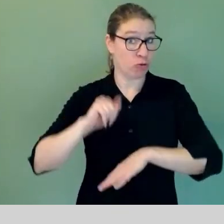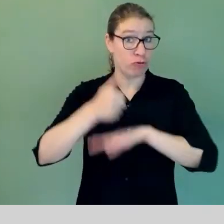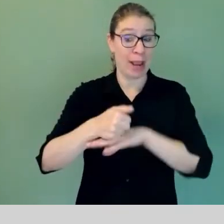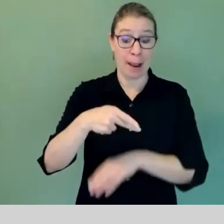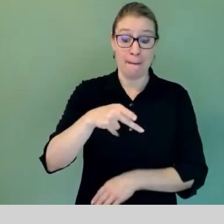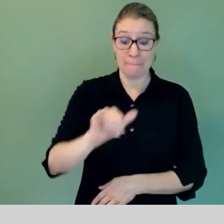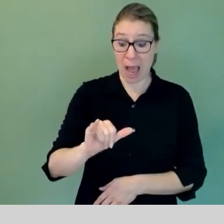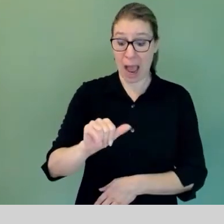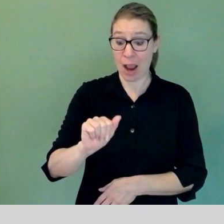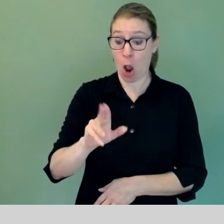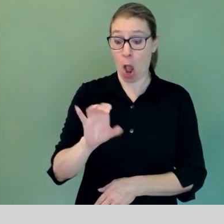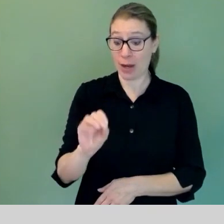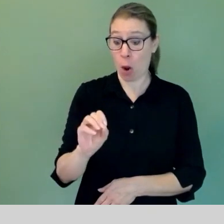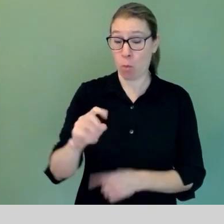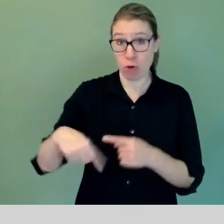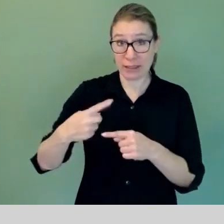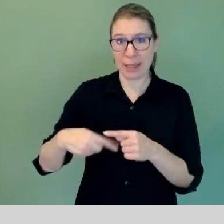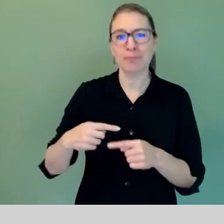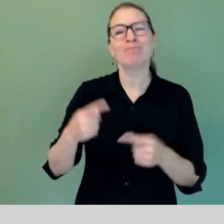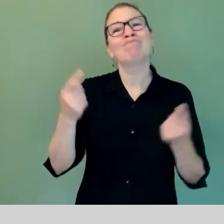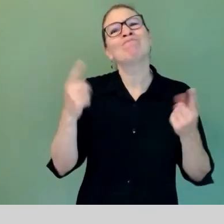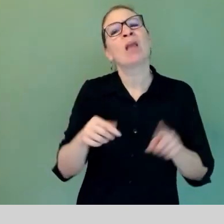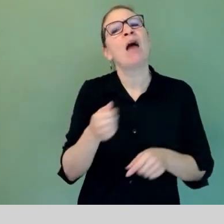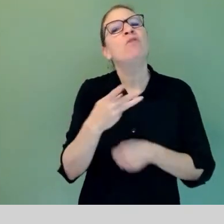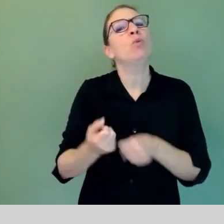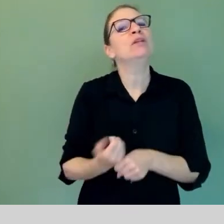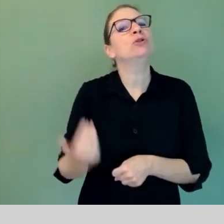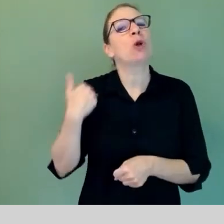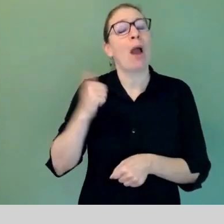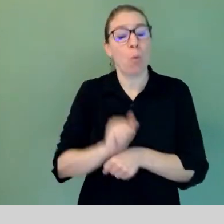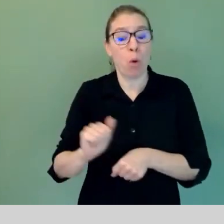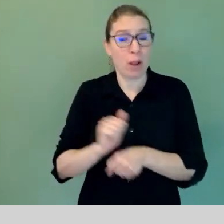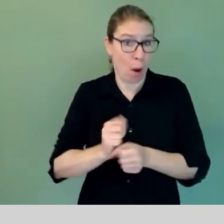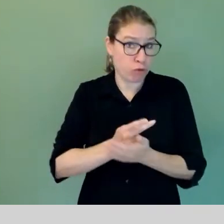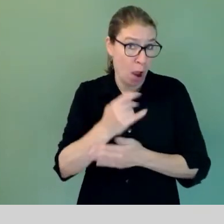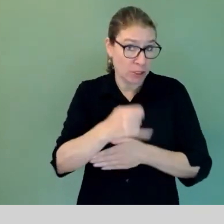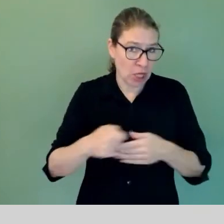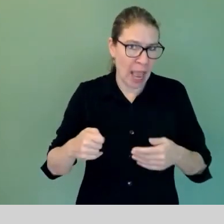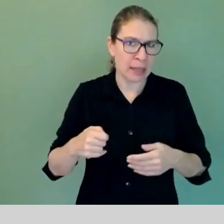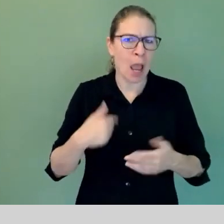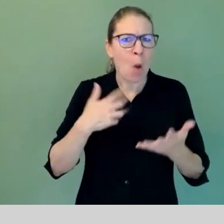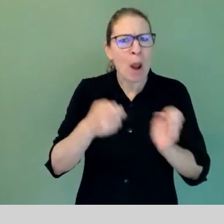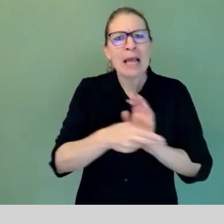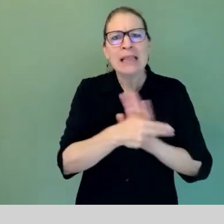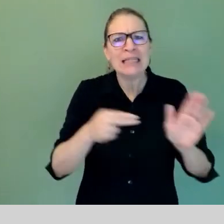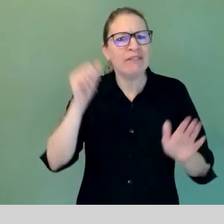why I created Pi Audio Processing was a few years ago, I was working on this audio classification project,